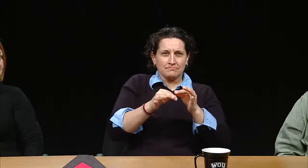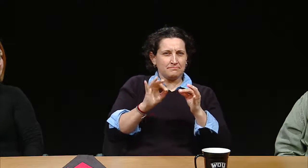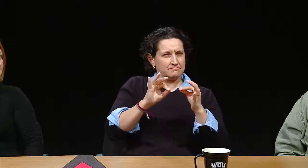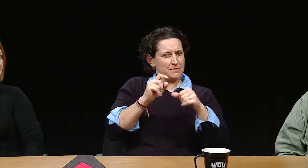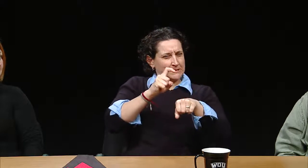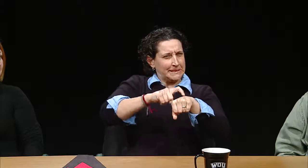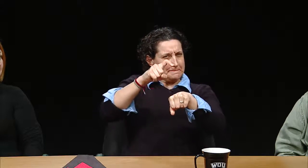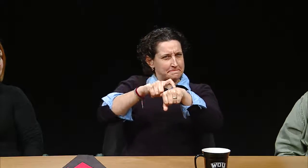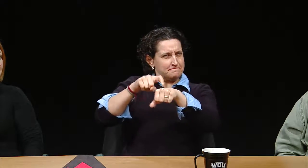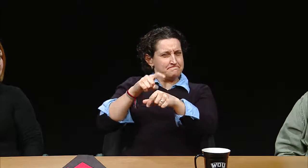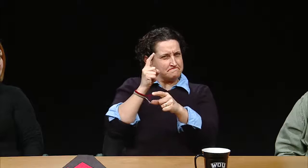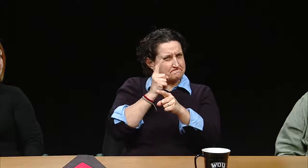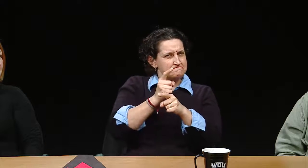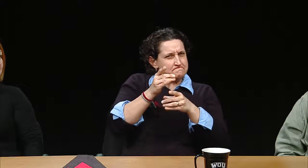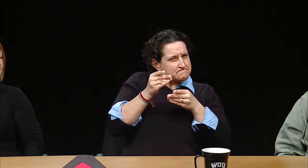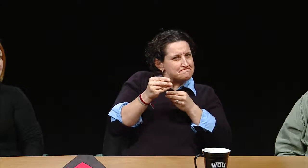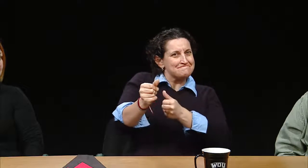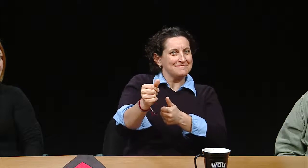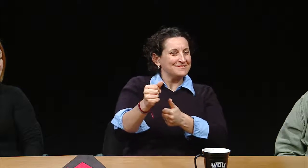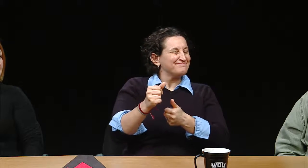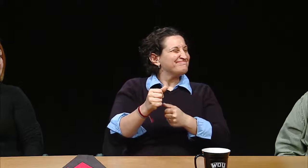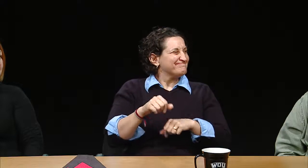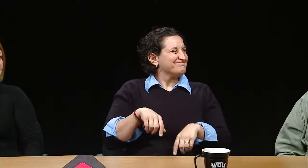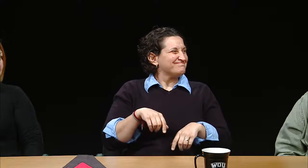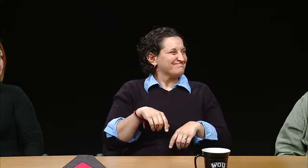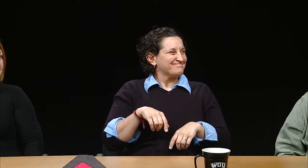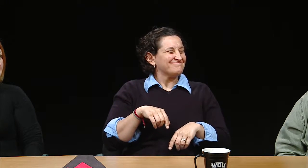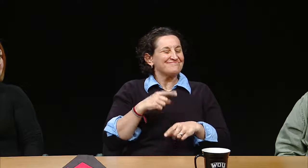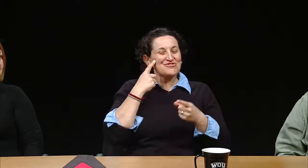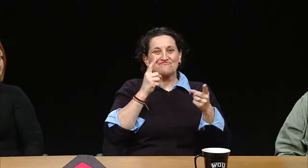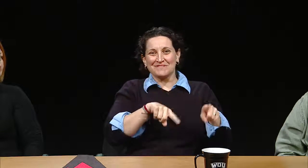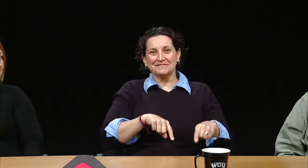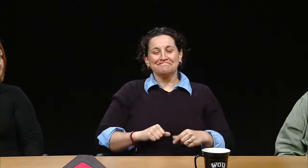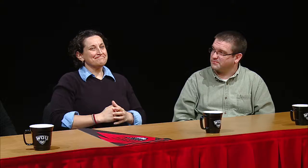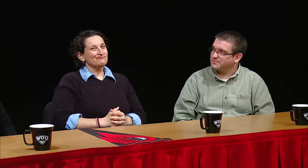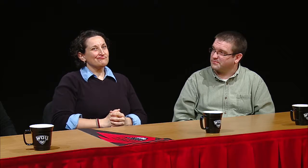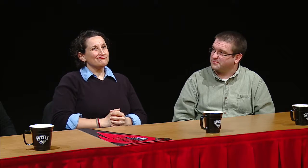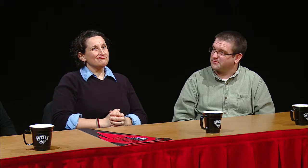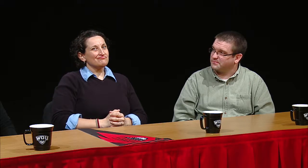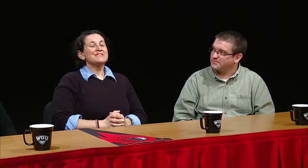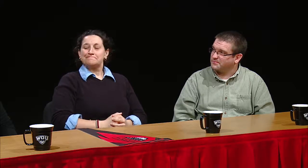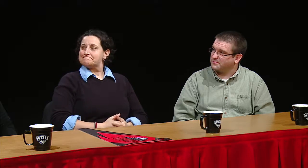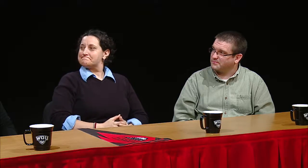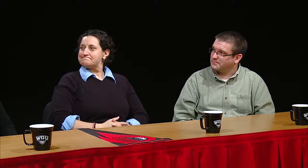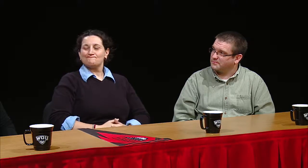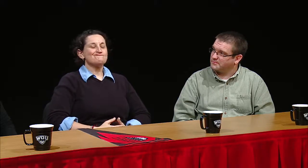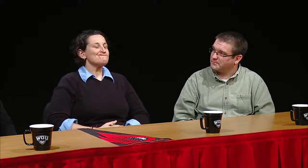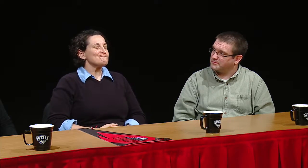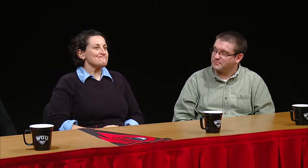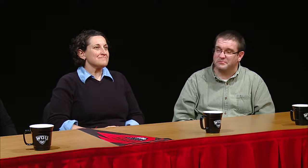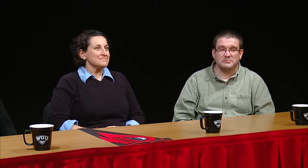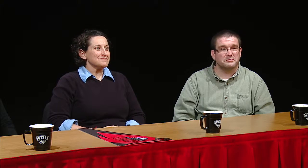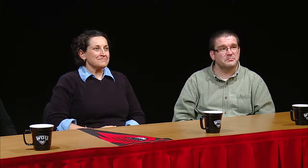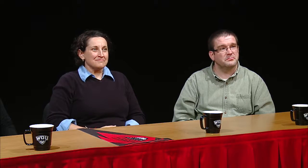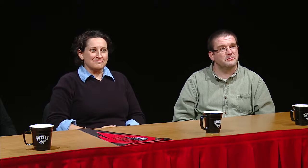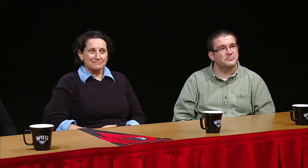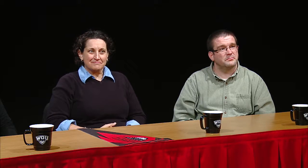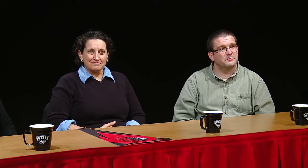and it's always -- you have an opportunity to improve your work, so if you went and re-captioned something from five years ago to now,